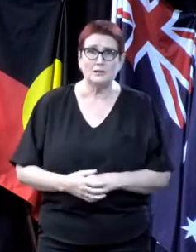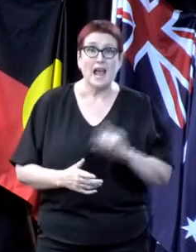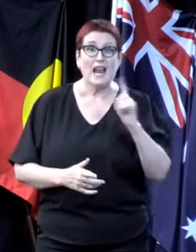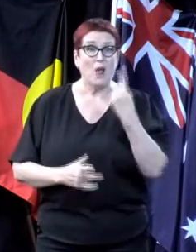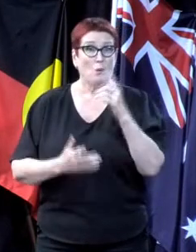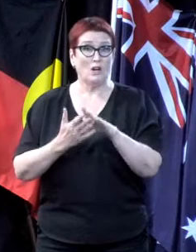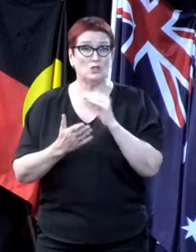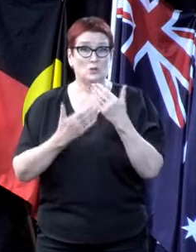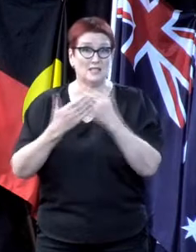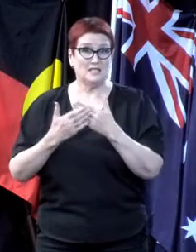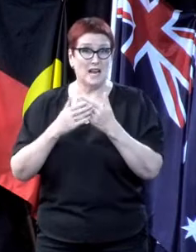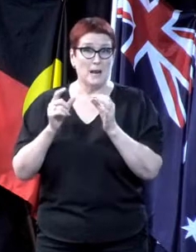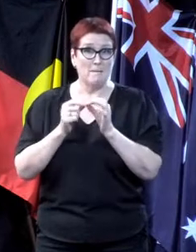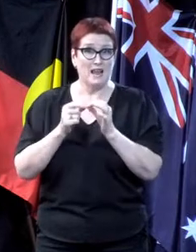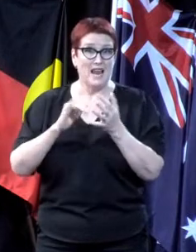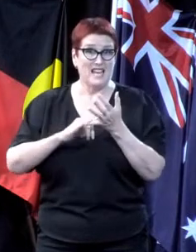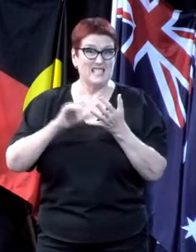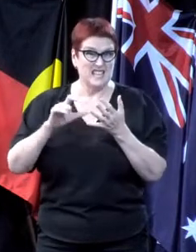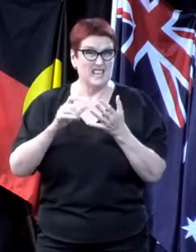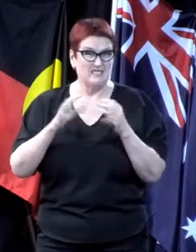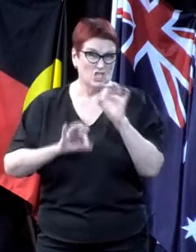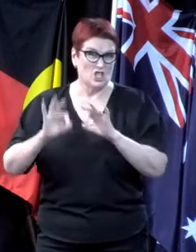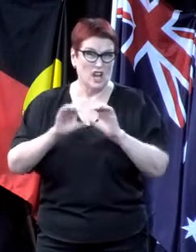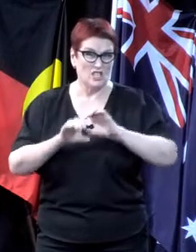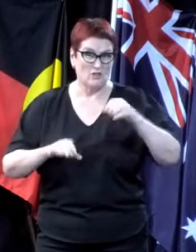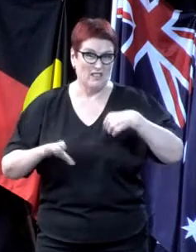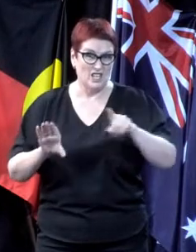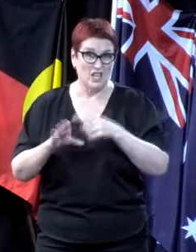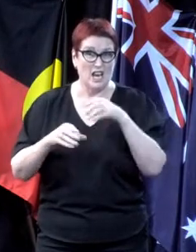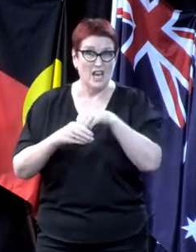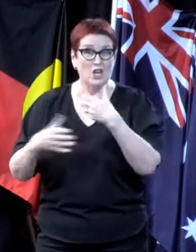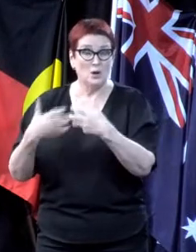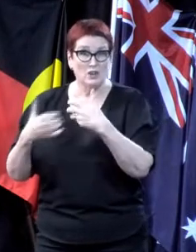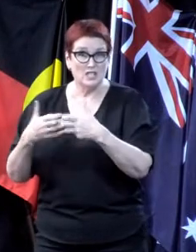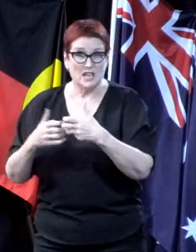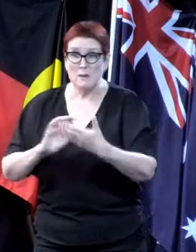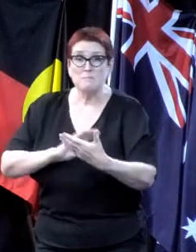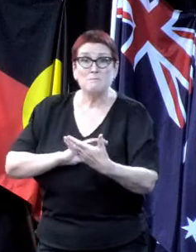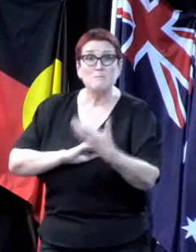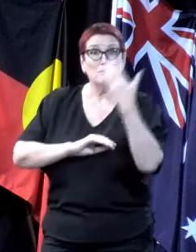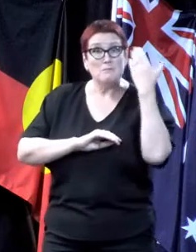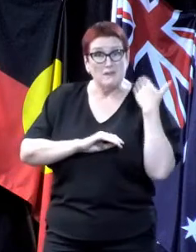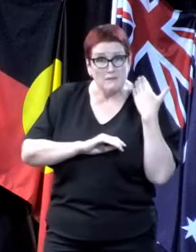at university this year, who was once taught in the unit with curriculum five years below his grade level.